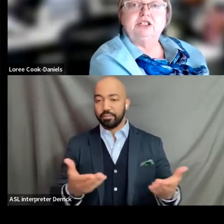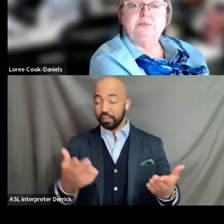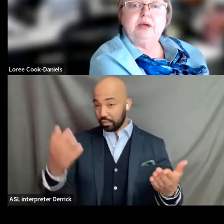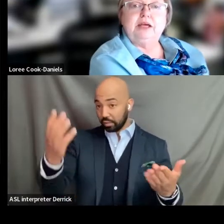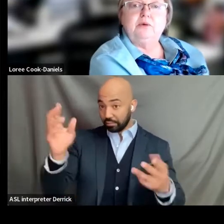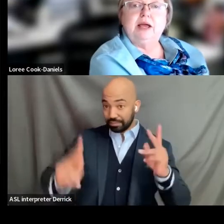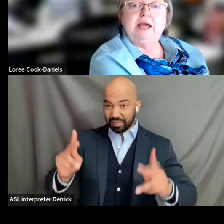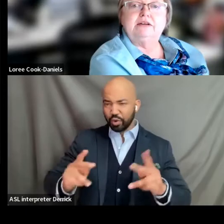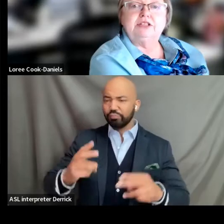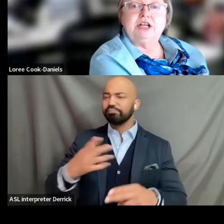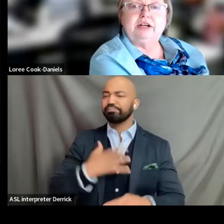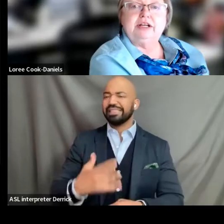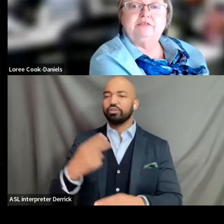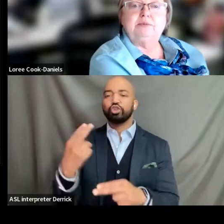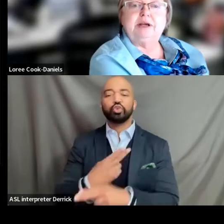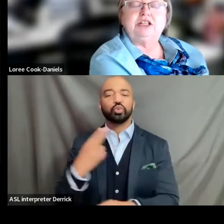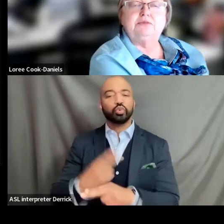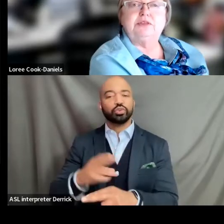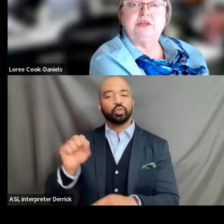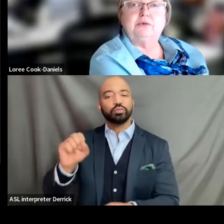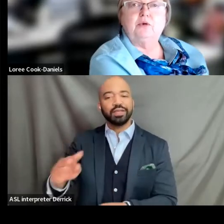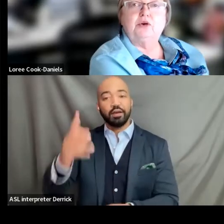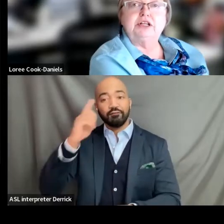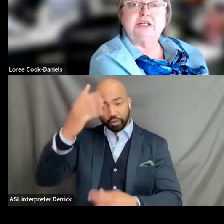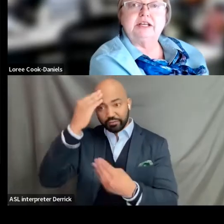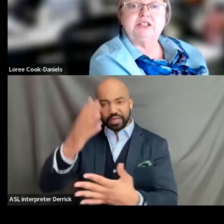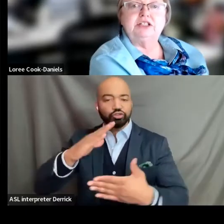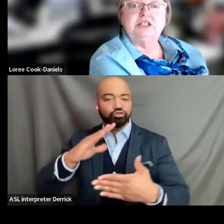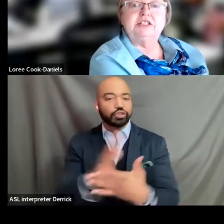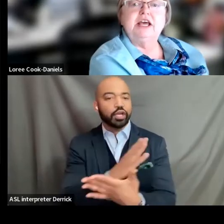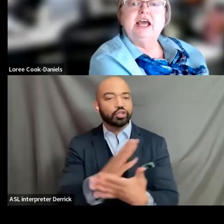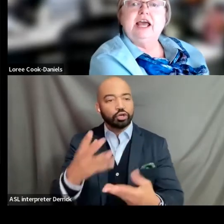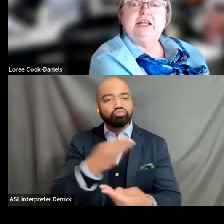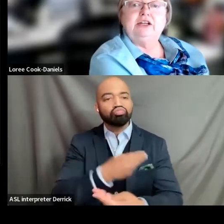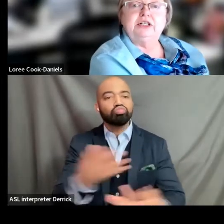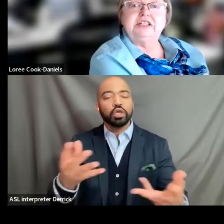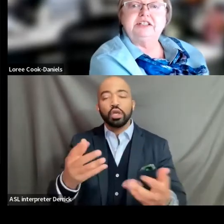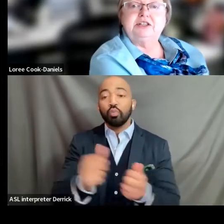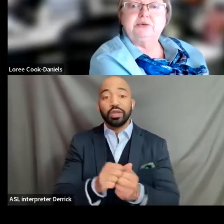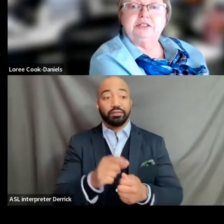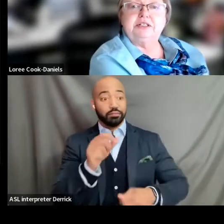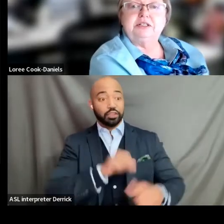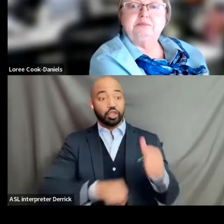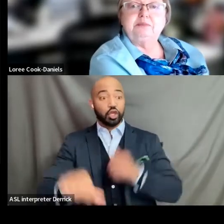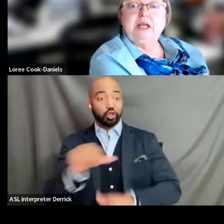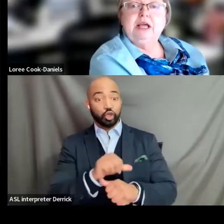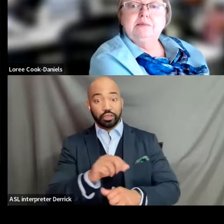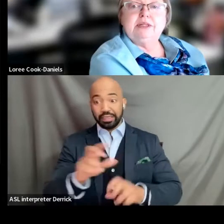as your main way of sharing information with other organizations and your constituents.